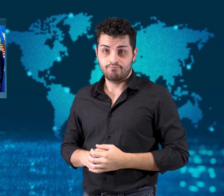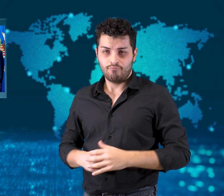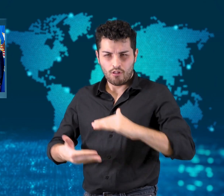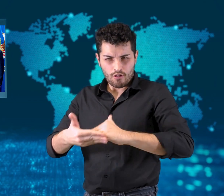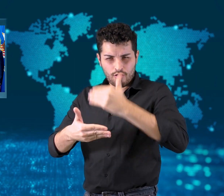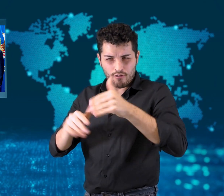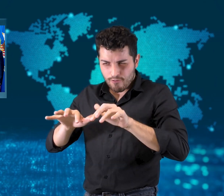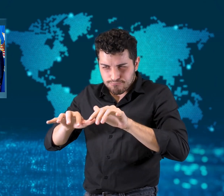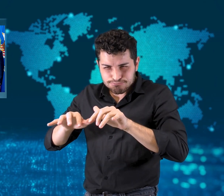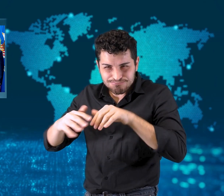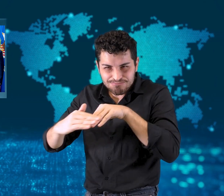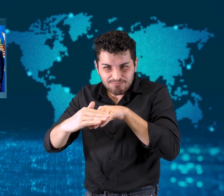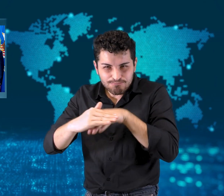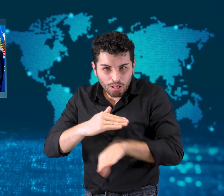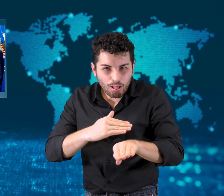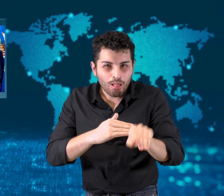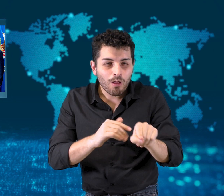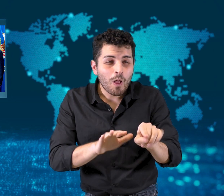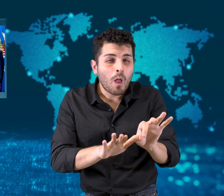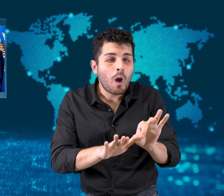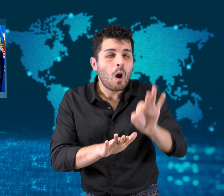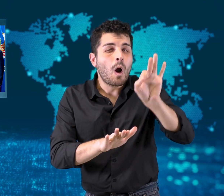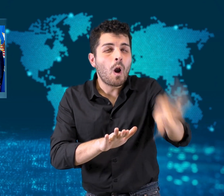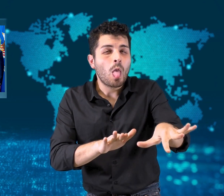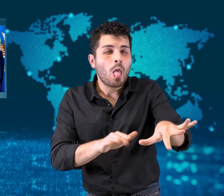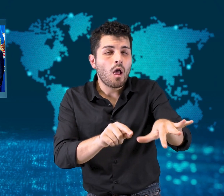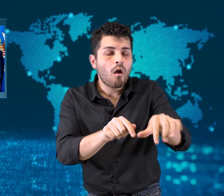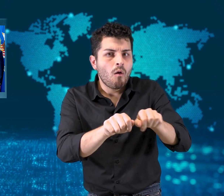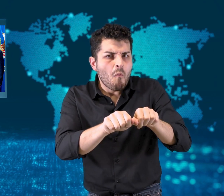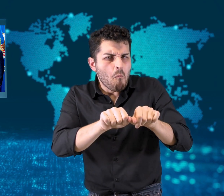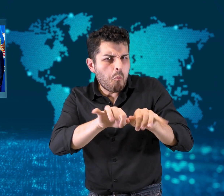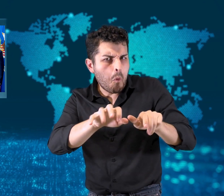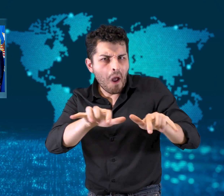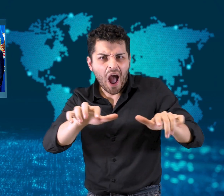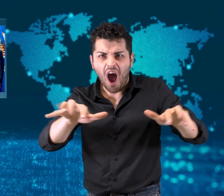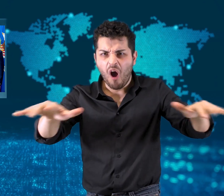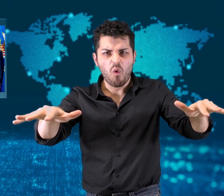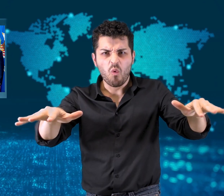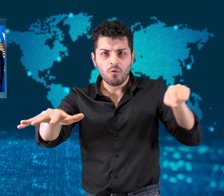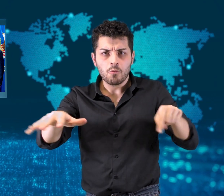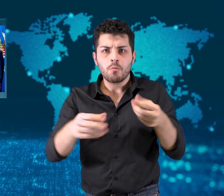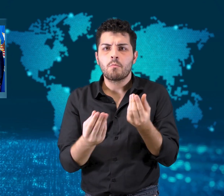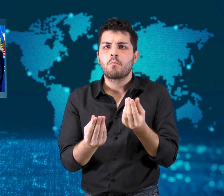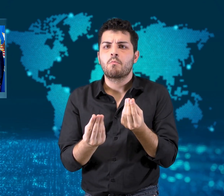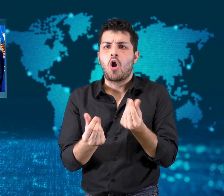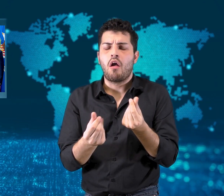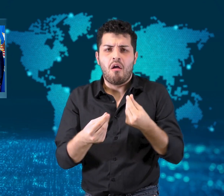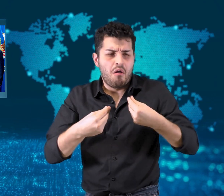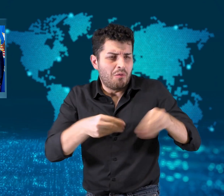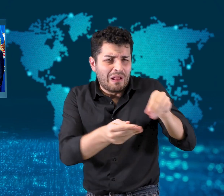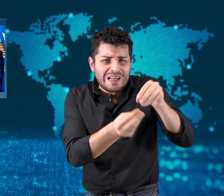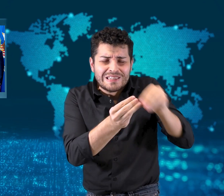It is estimated that their malware caused billions of US